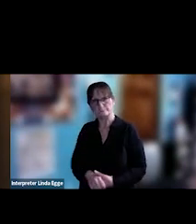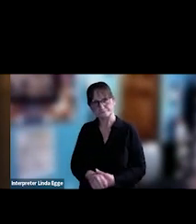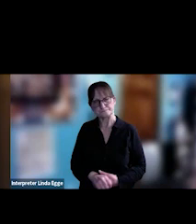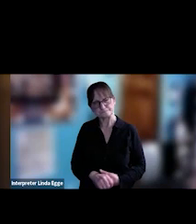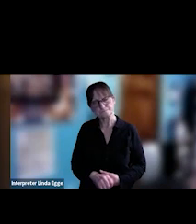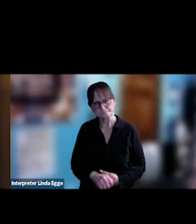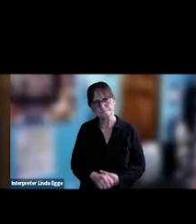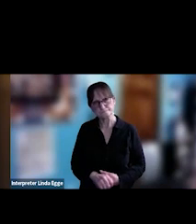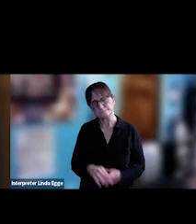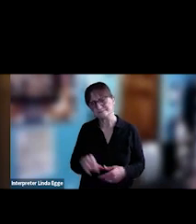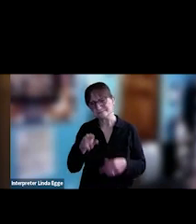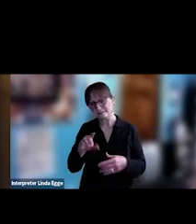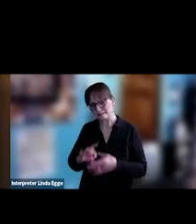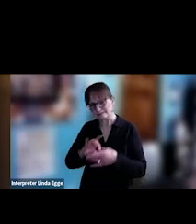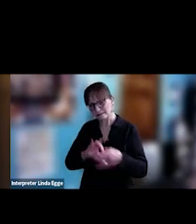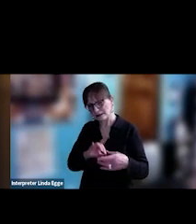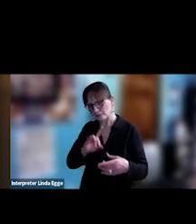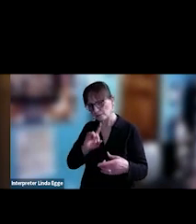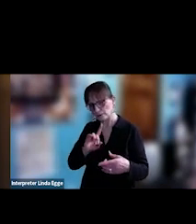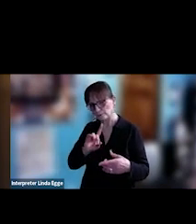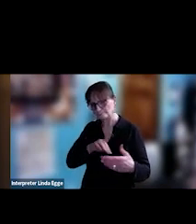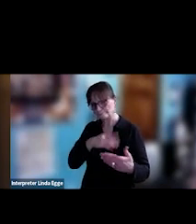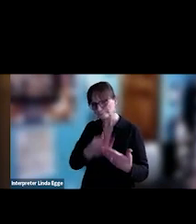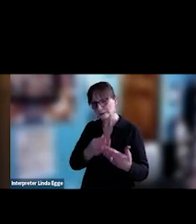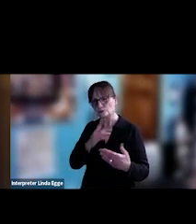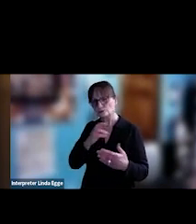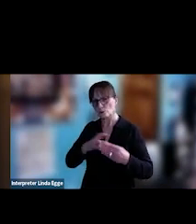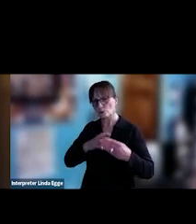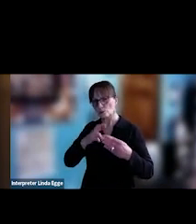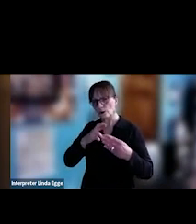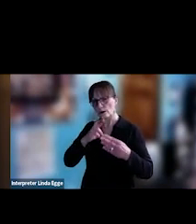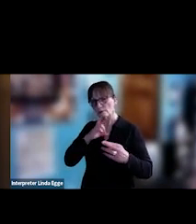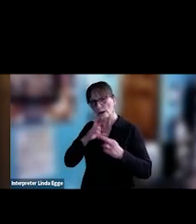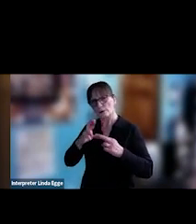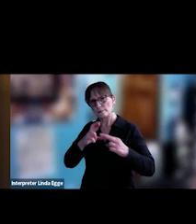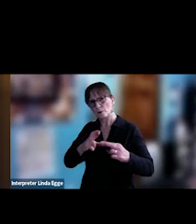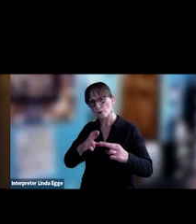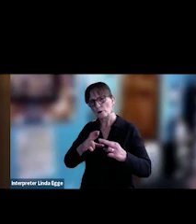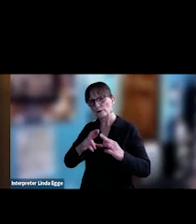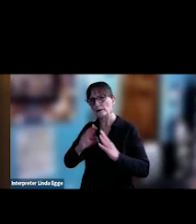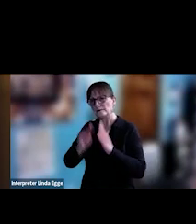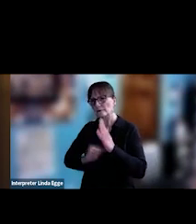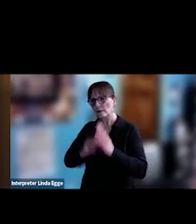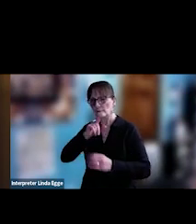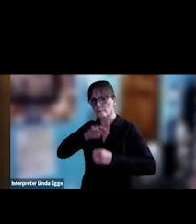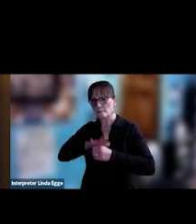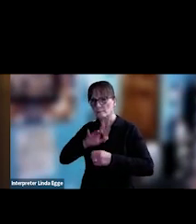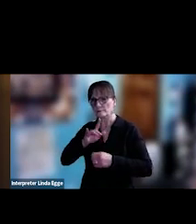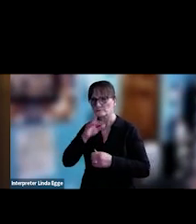This link will take you to a report from Justice in Aging, fulfilling the promise of equity for older adults,